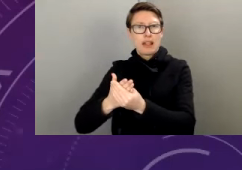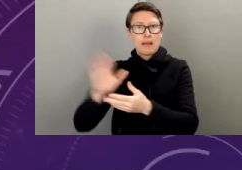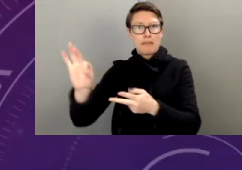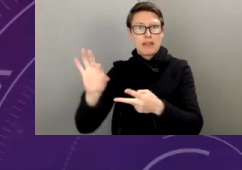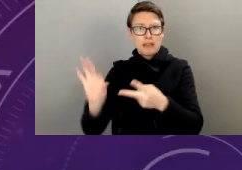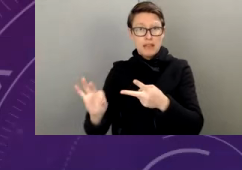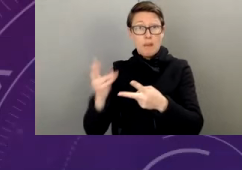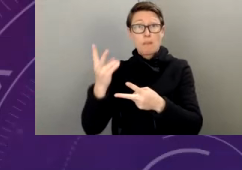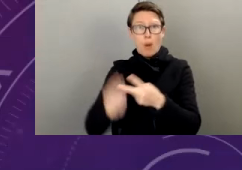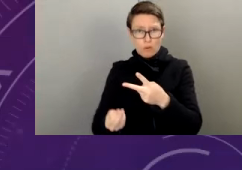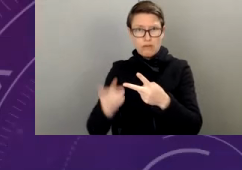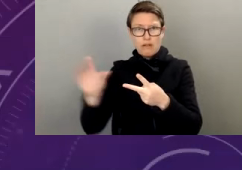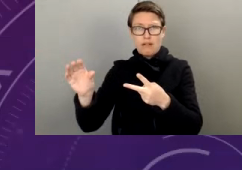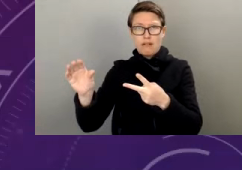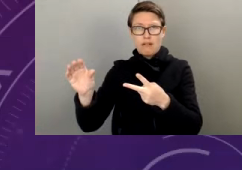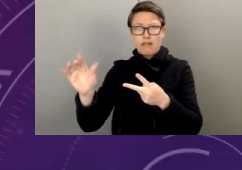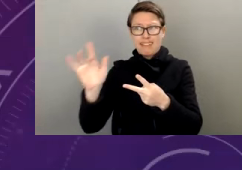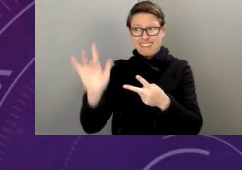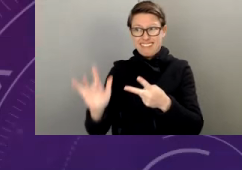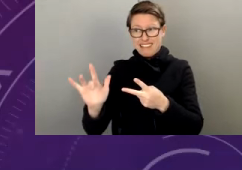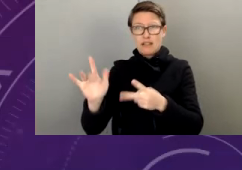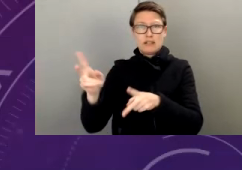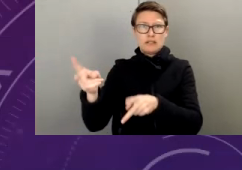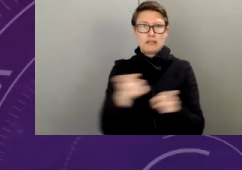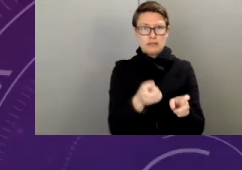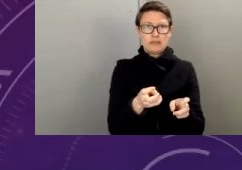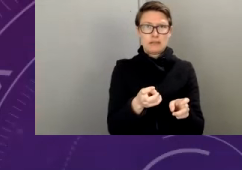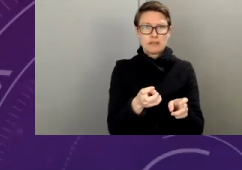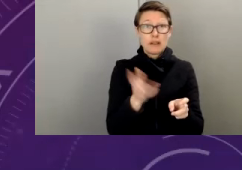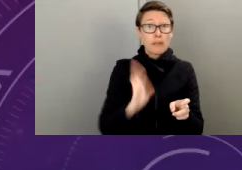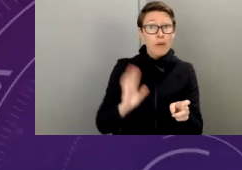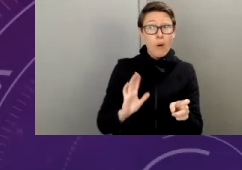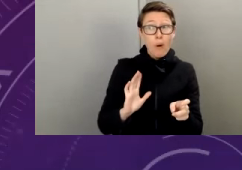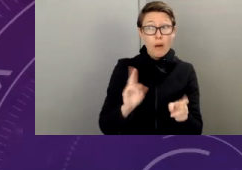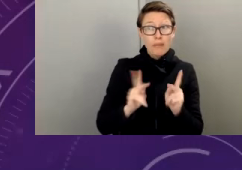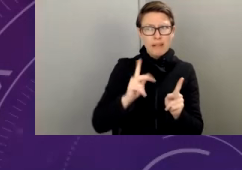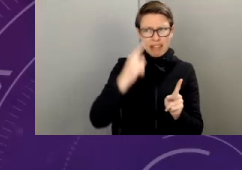There has been a misconception that you didn't need to upload it, but